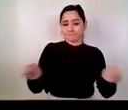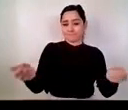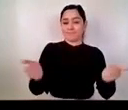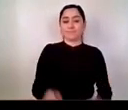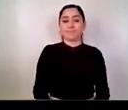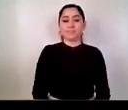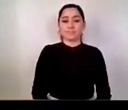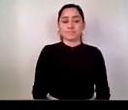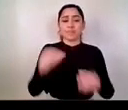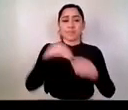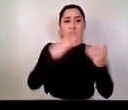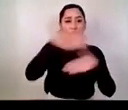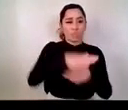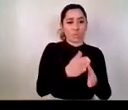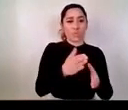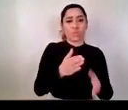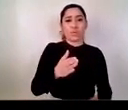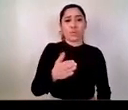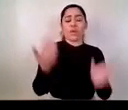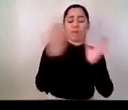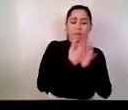Get rid of anything in your bedroom that might distract you from sleep such as